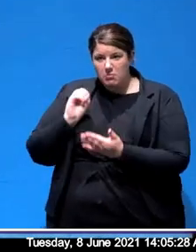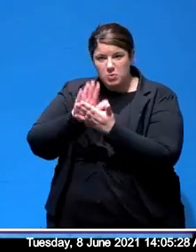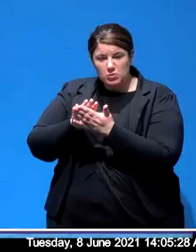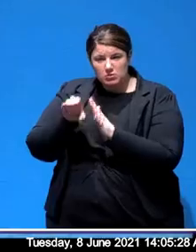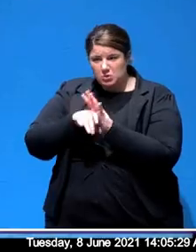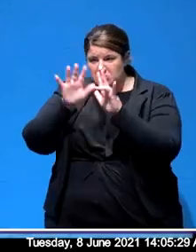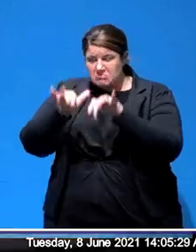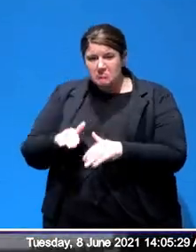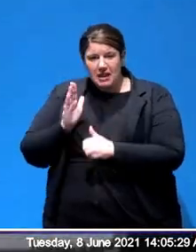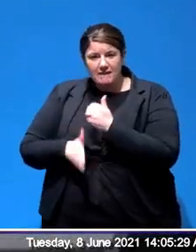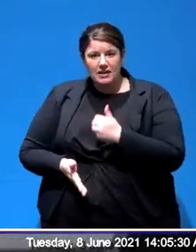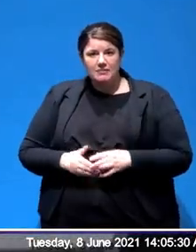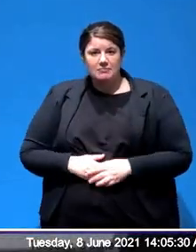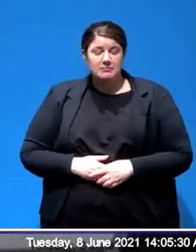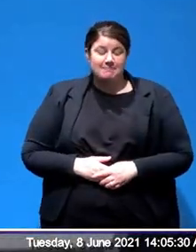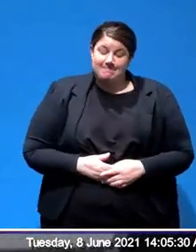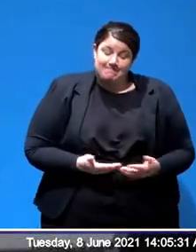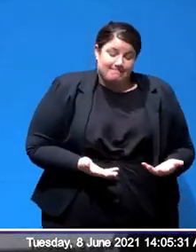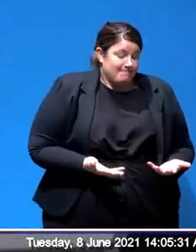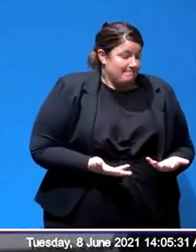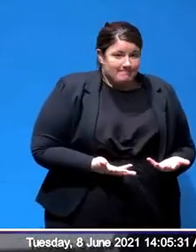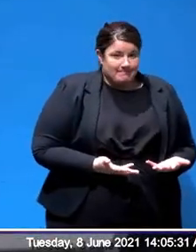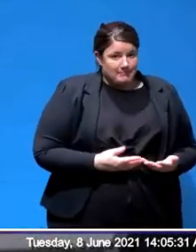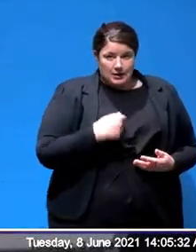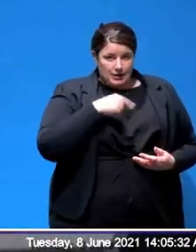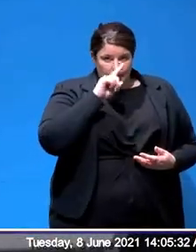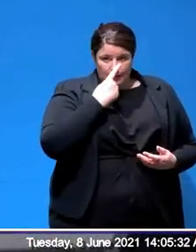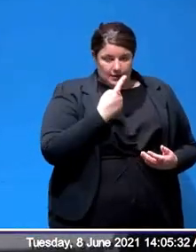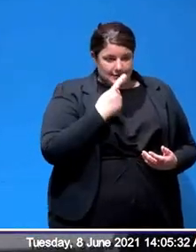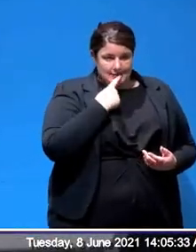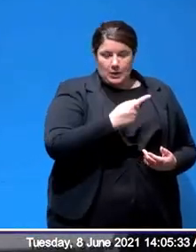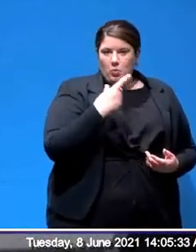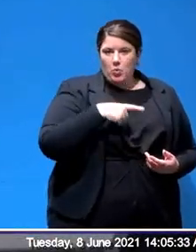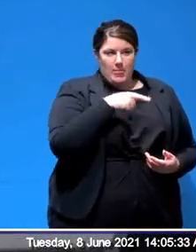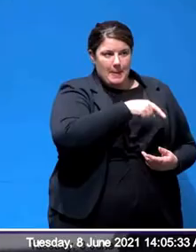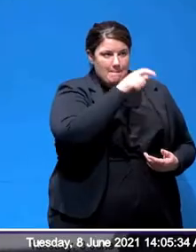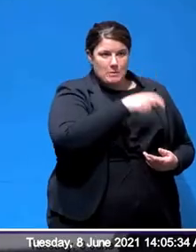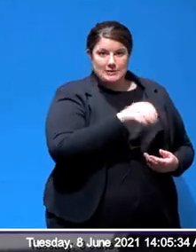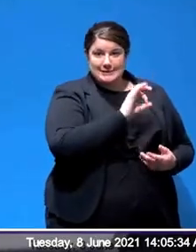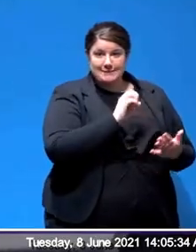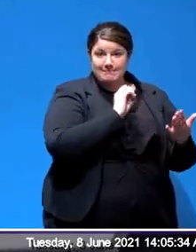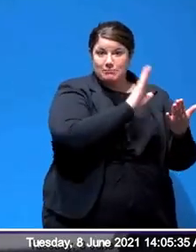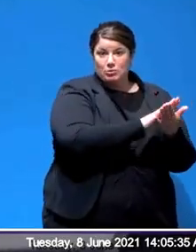No, I can't explain why that staff member at the time did not report it appropriately.